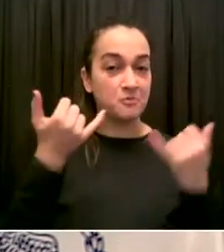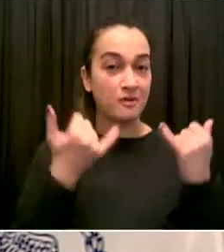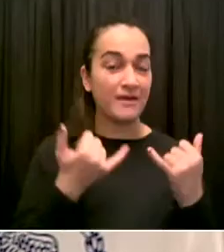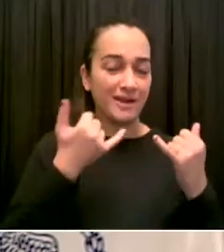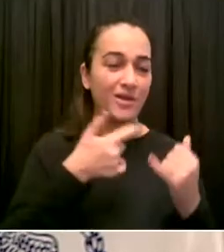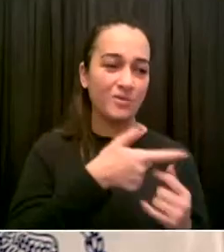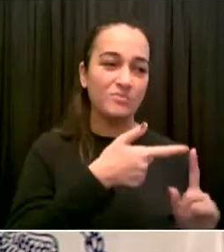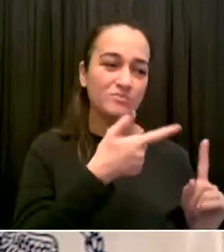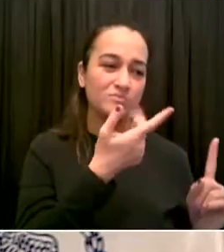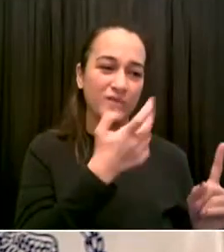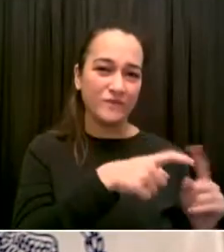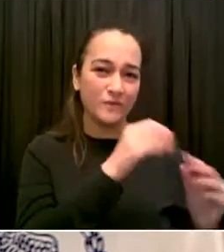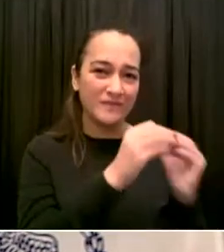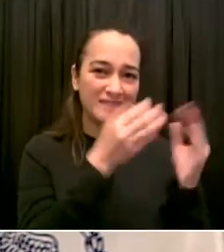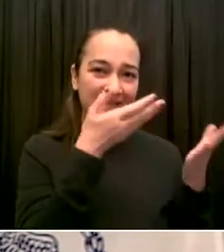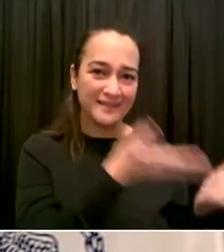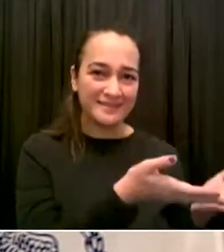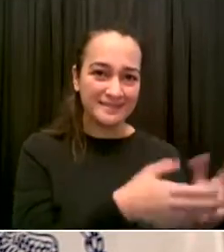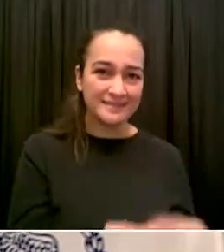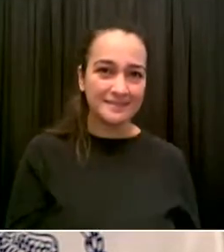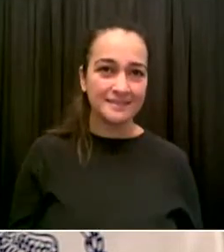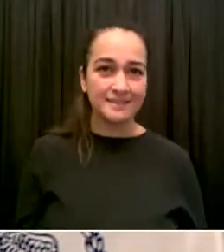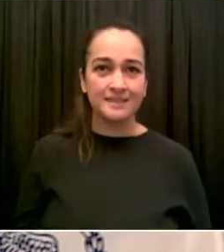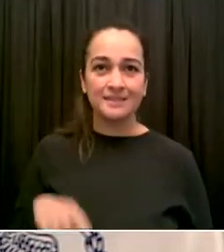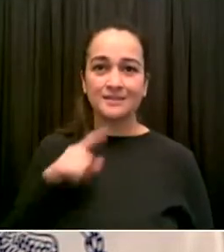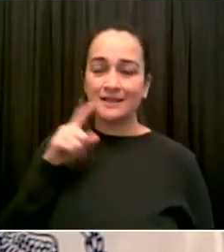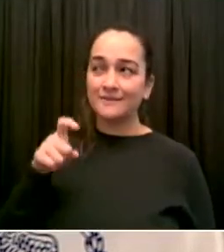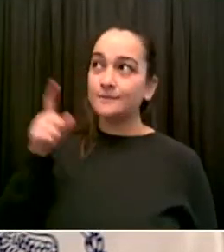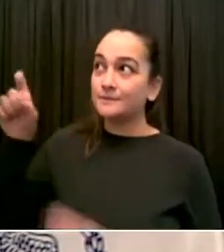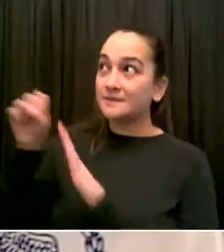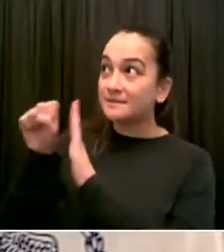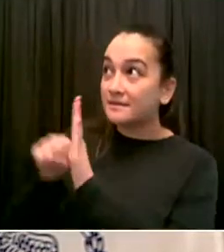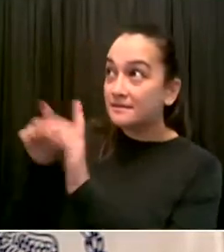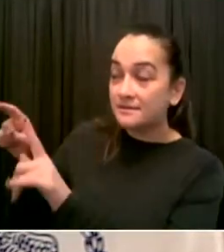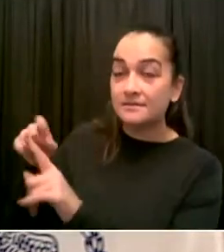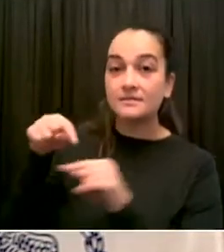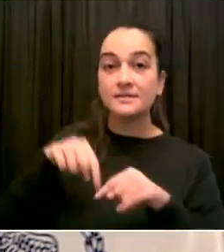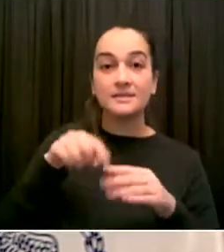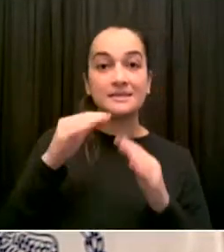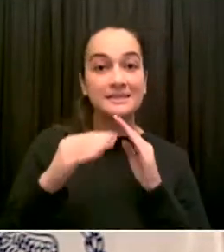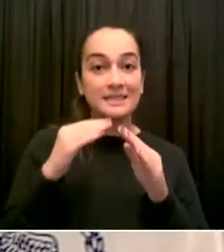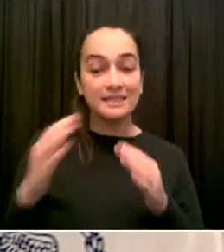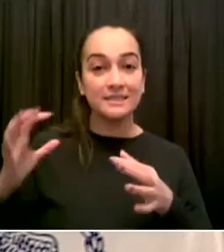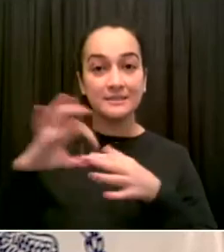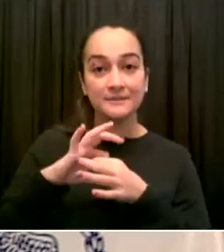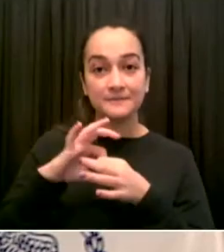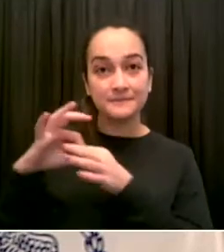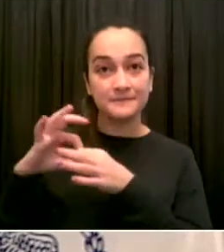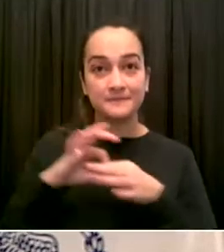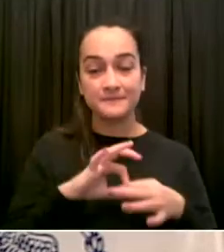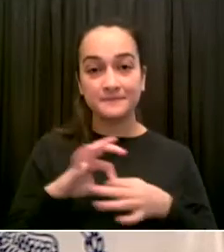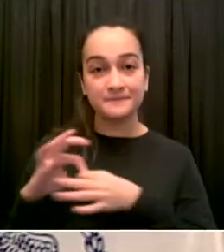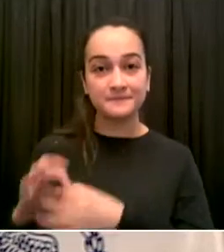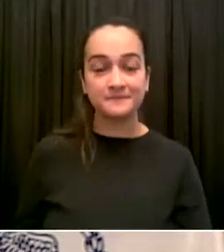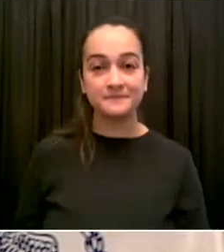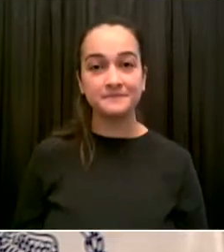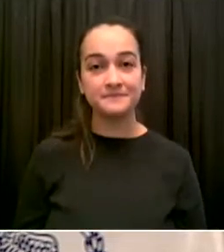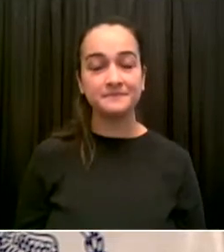WE CAN DO IT, WE CAN CHANGE THE